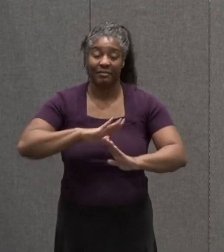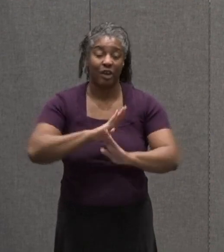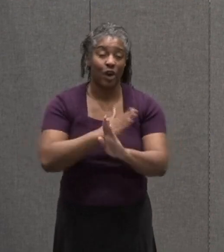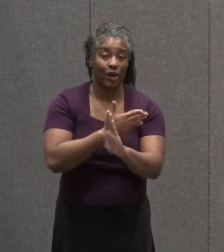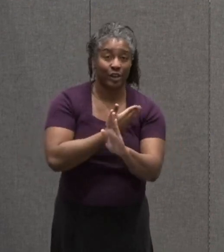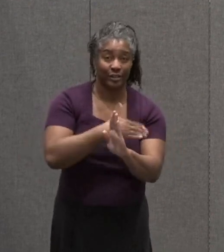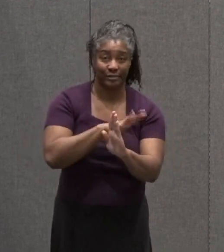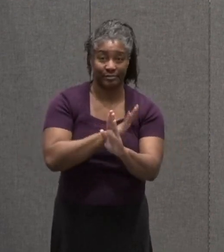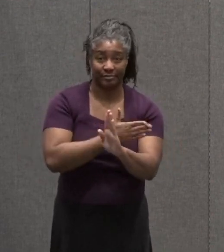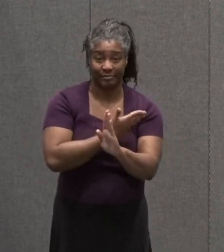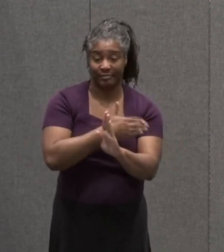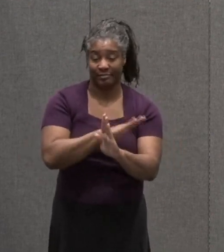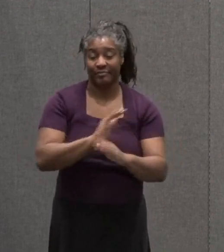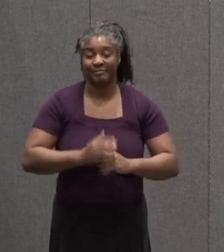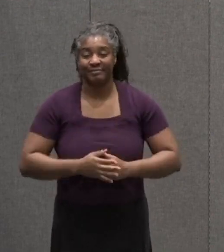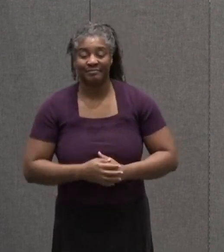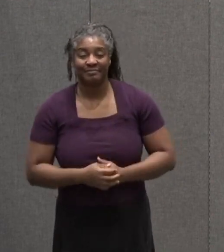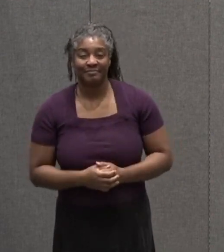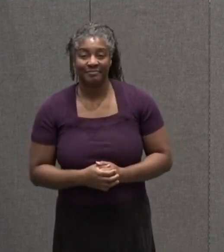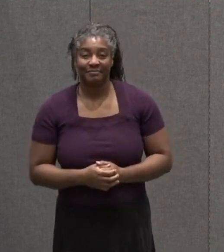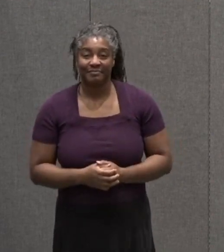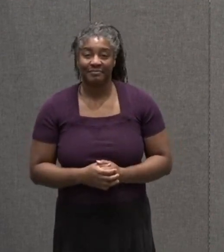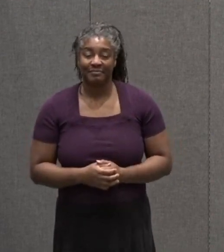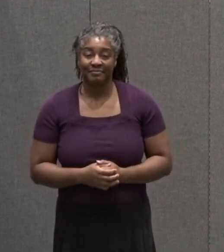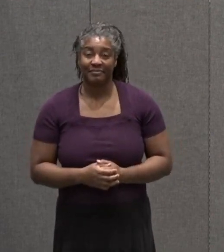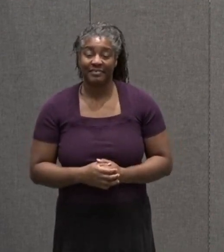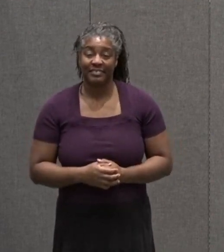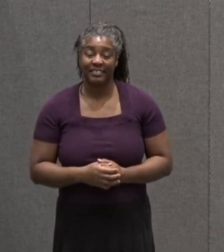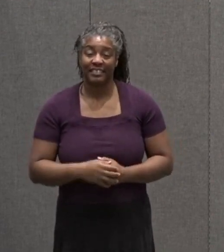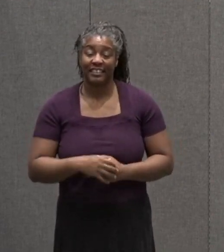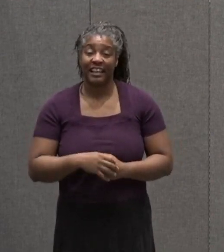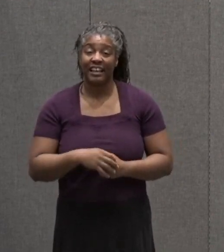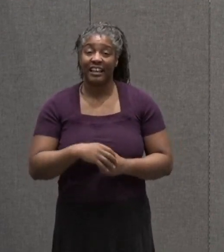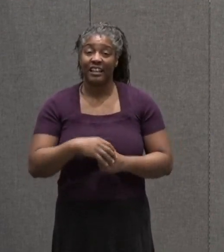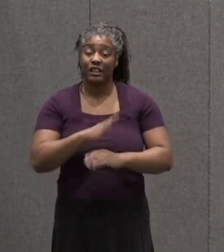This song is called every little cell.